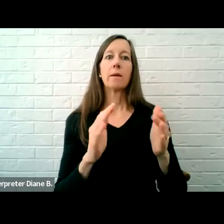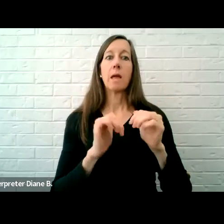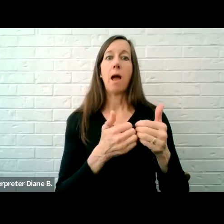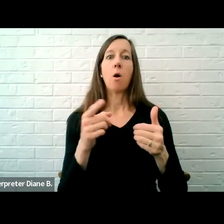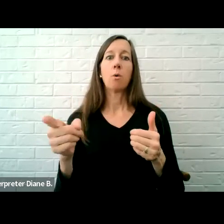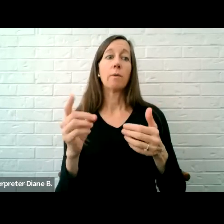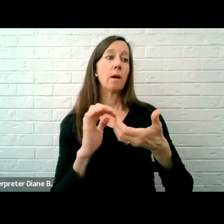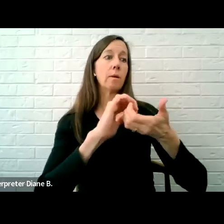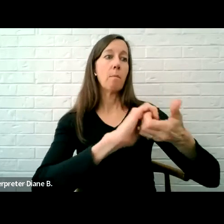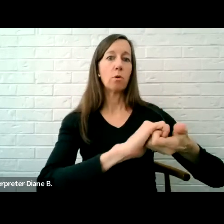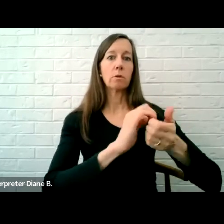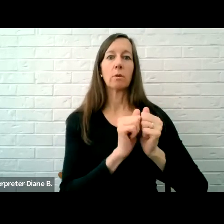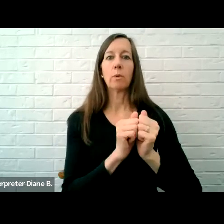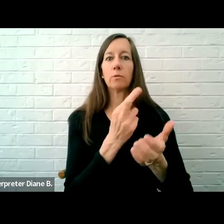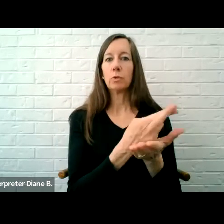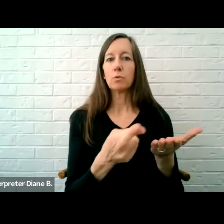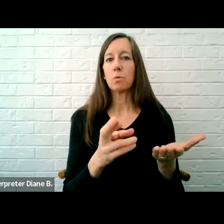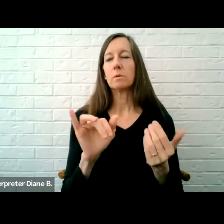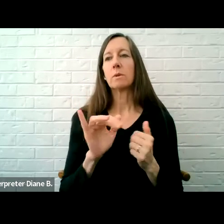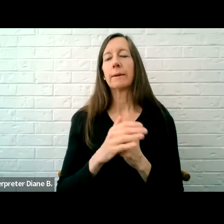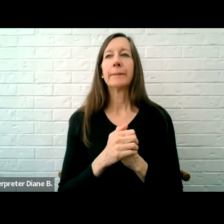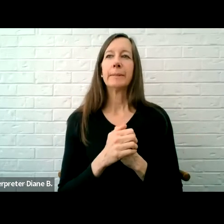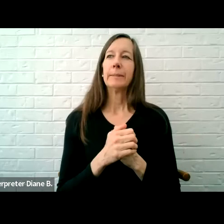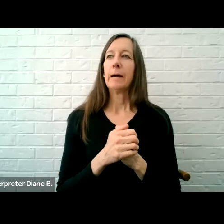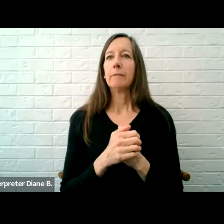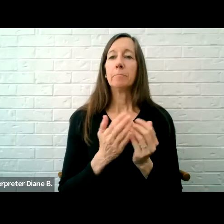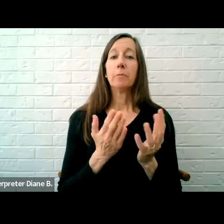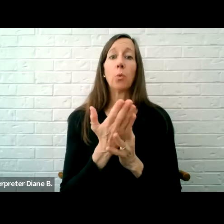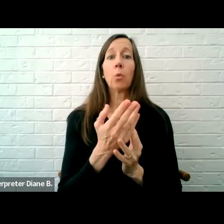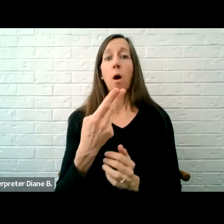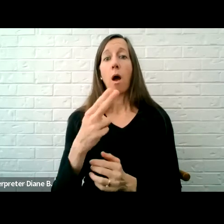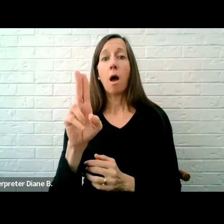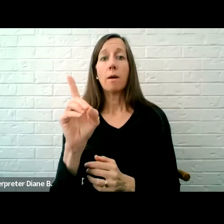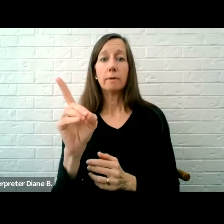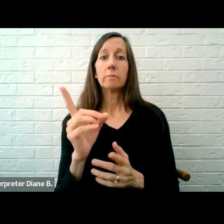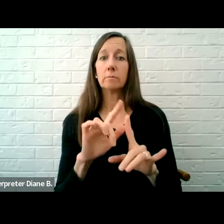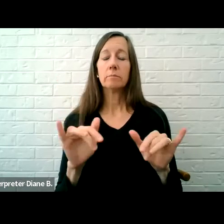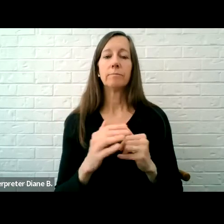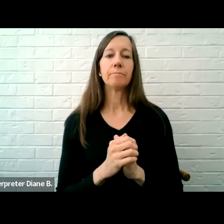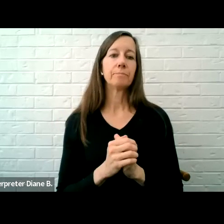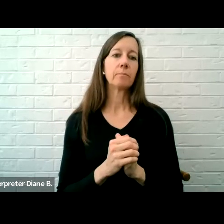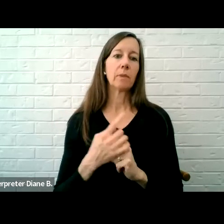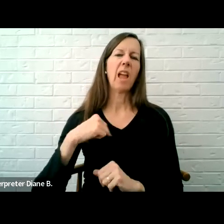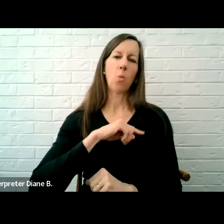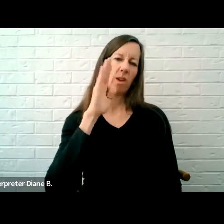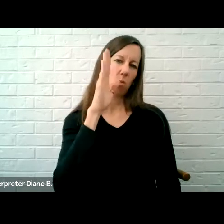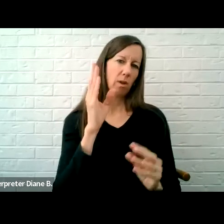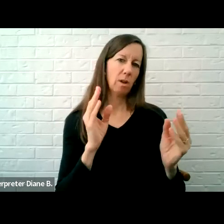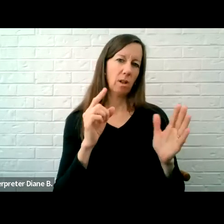resources like that are offered through HUD. And again we'll be getting into more of these in innovative ways